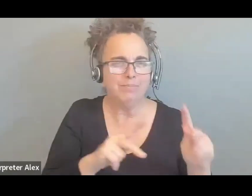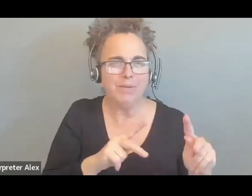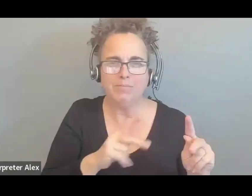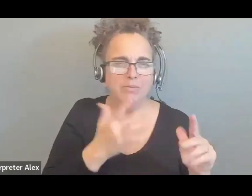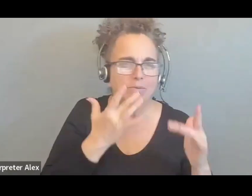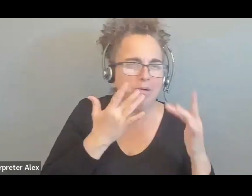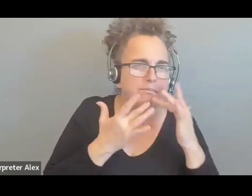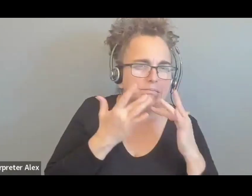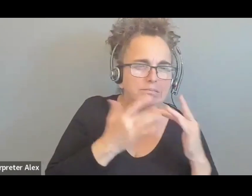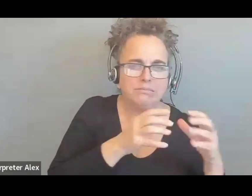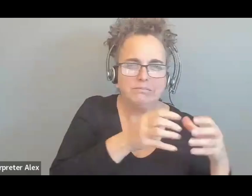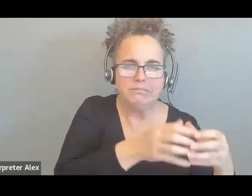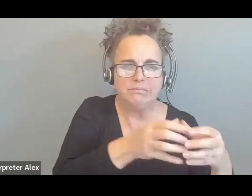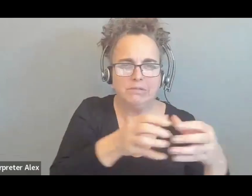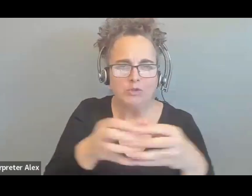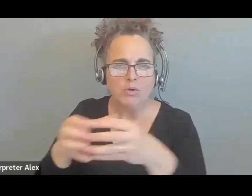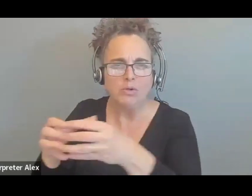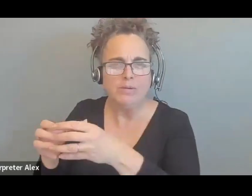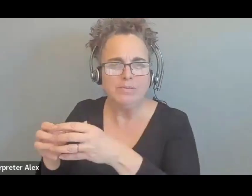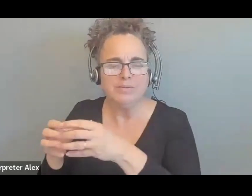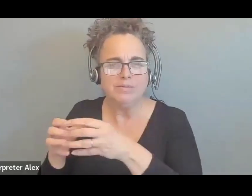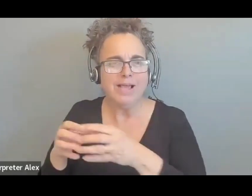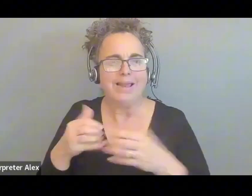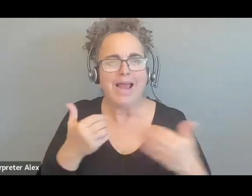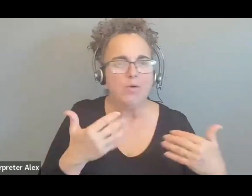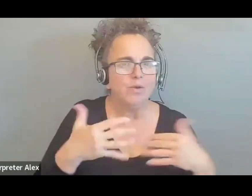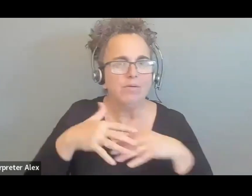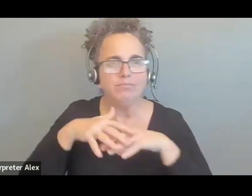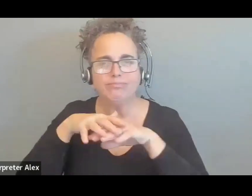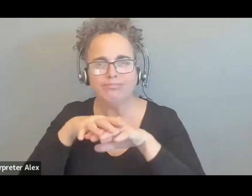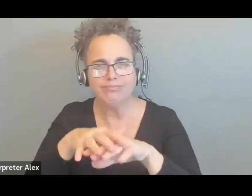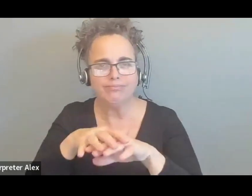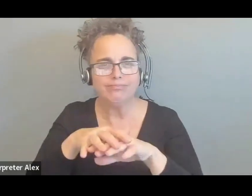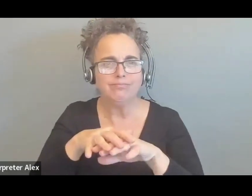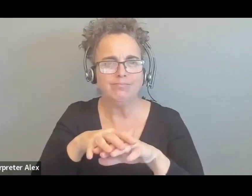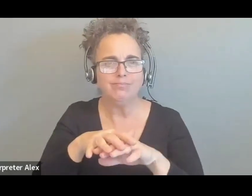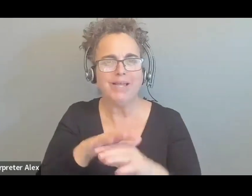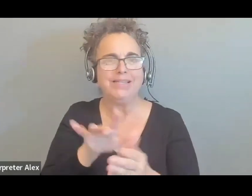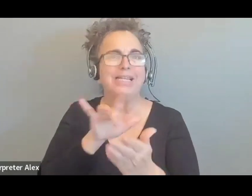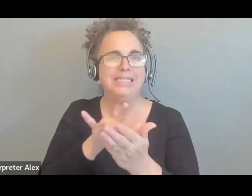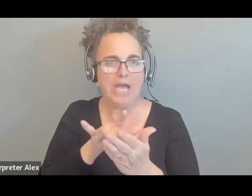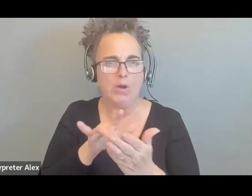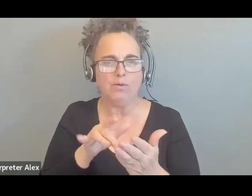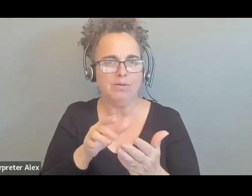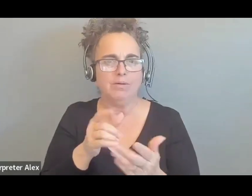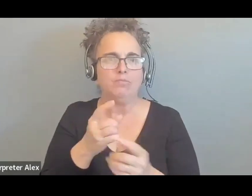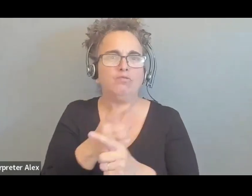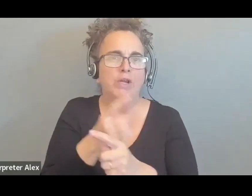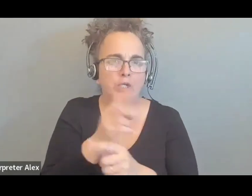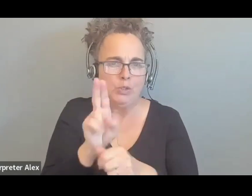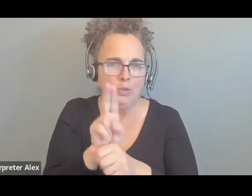And then how do you bring that kind of back into the center? Again, I don't have the solution,